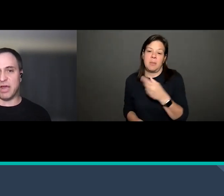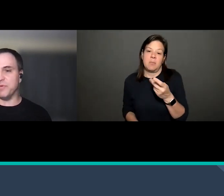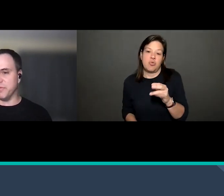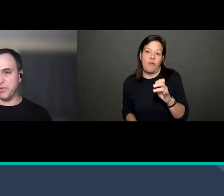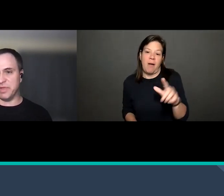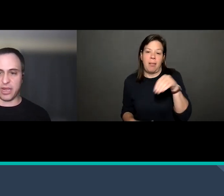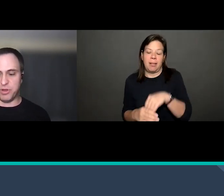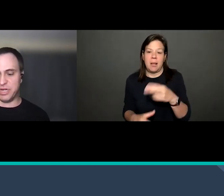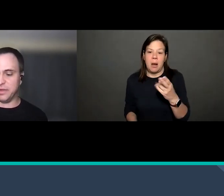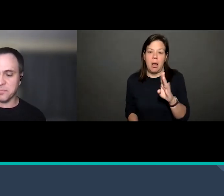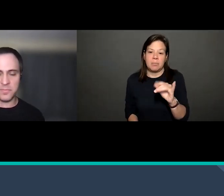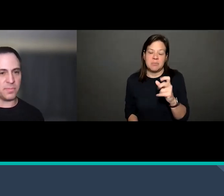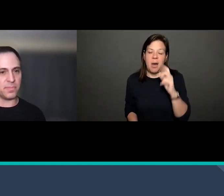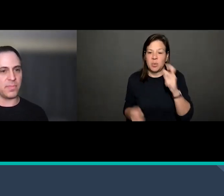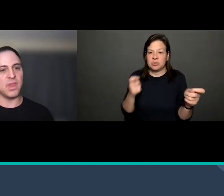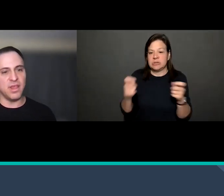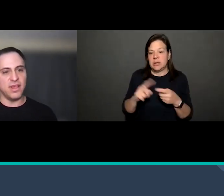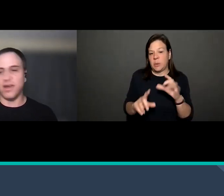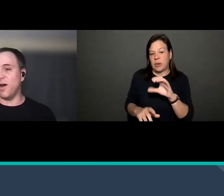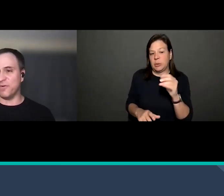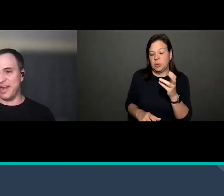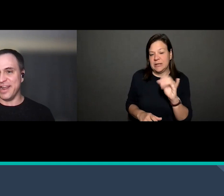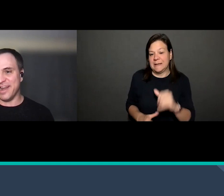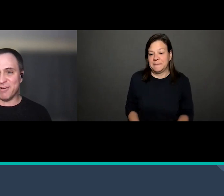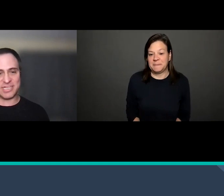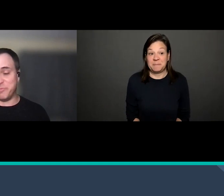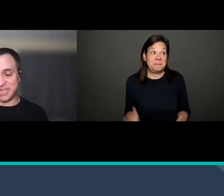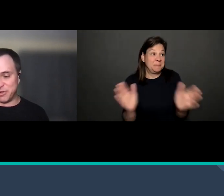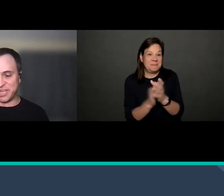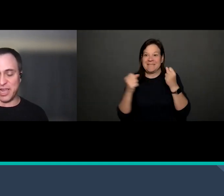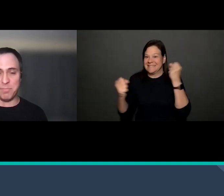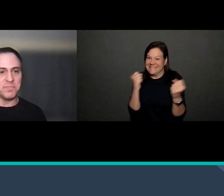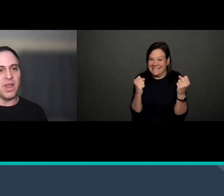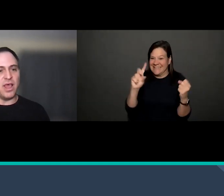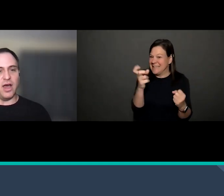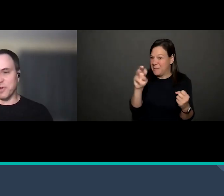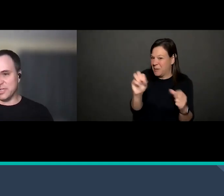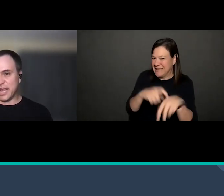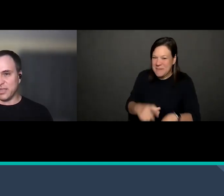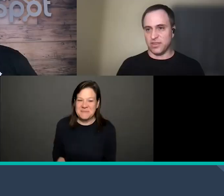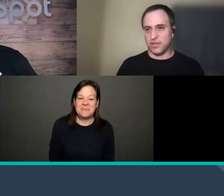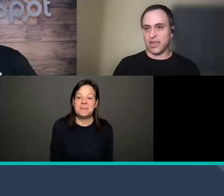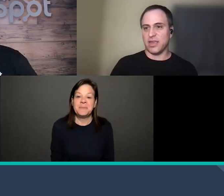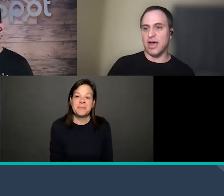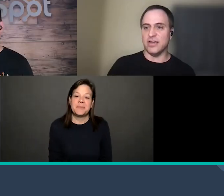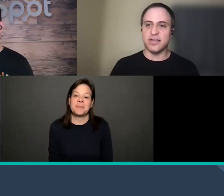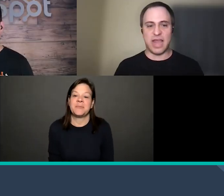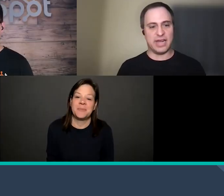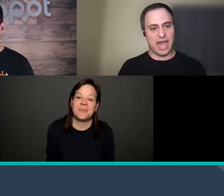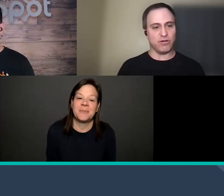ALL RIGHT AND NOW IT'S DEMO TIME. WE'RE GONNA TAKE A LOOK AT HOW TO ACTUALLY CREATE THE